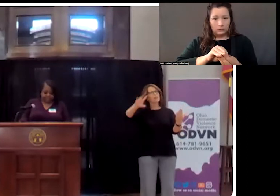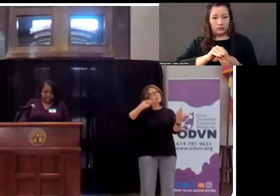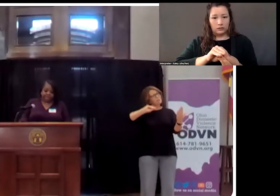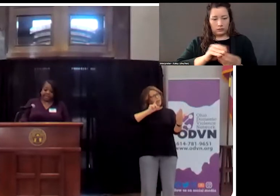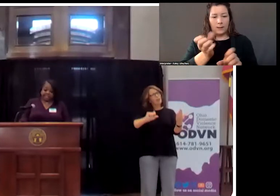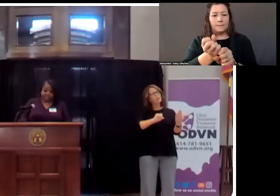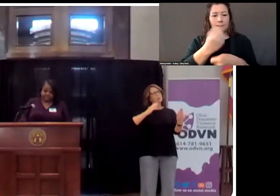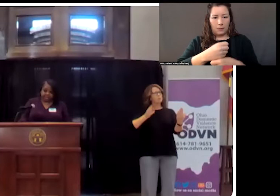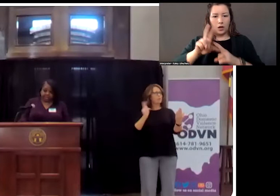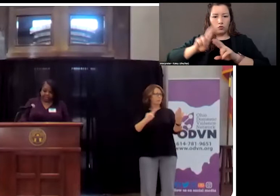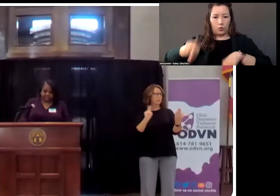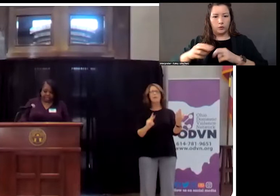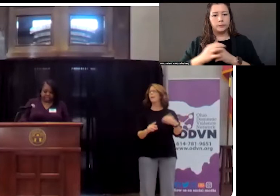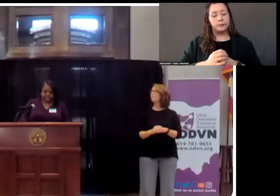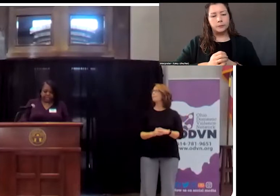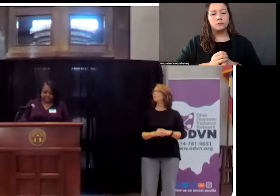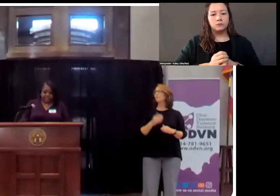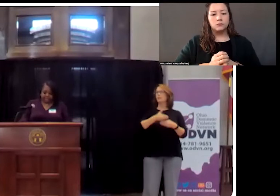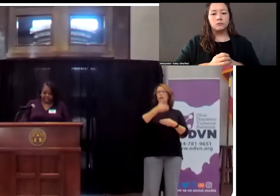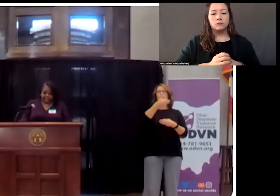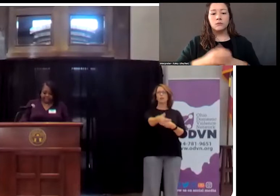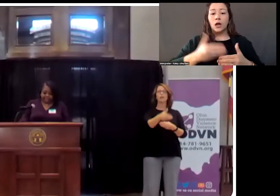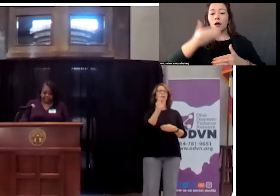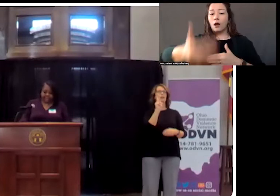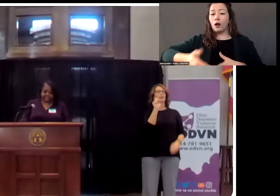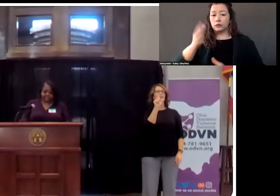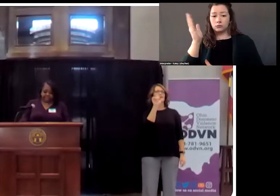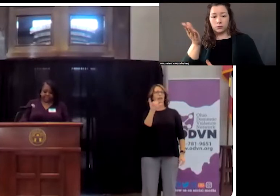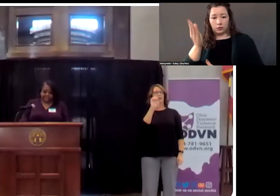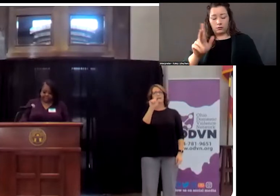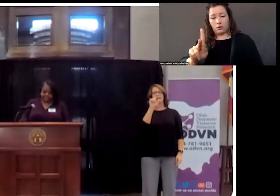Our next speaker, Kellie Elliott, is here from Camden